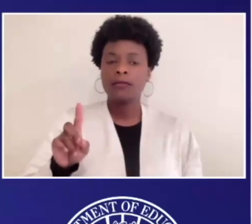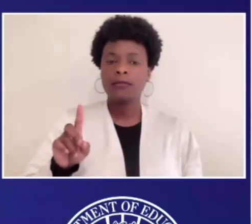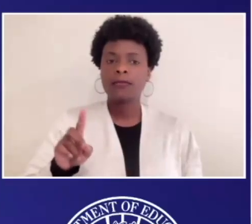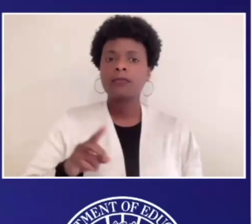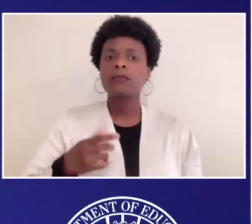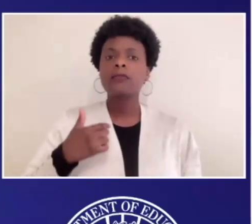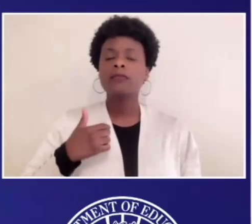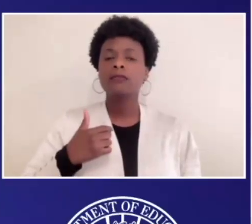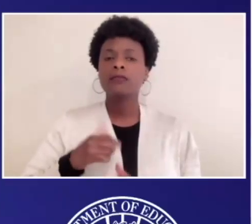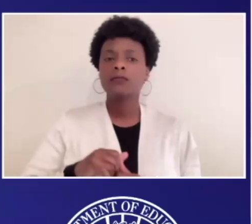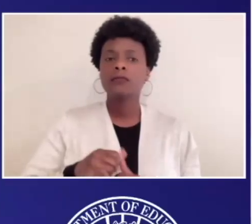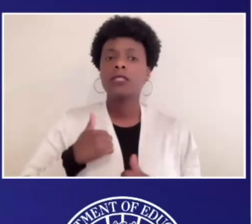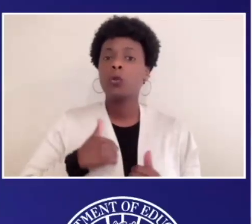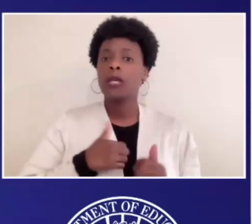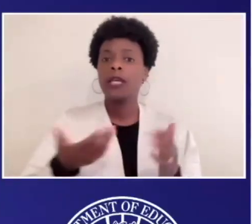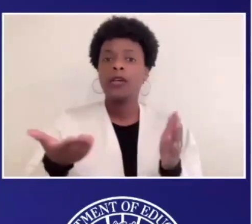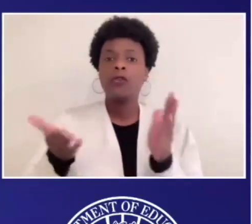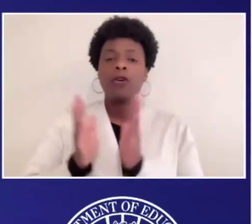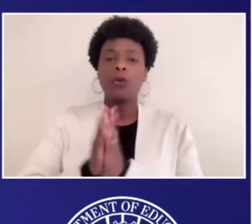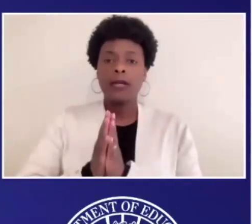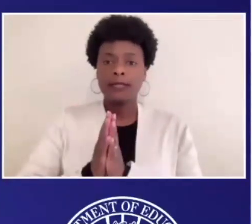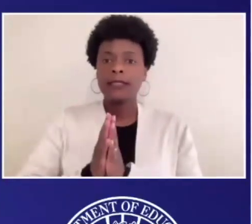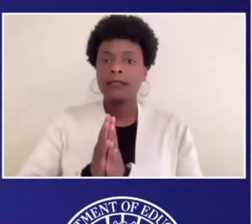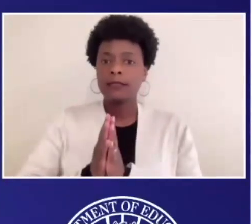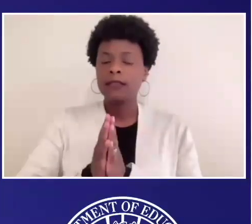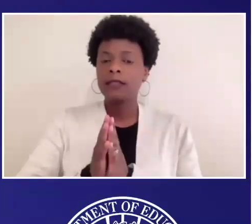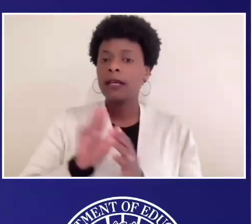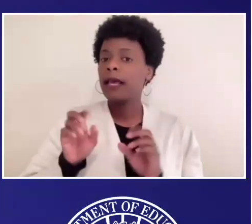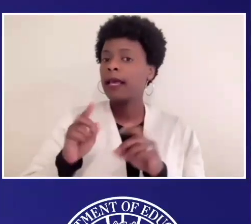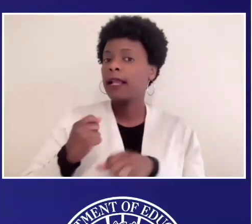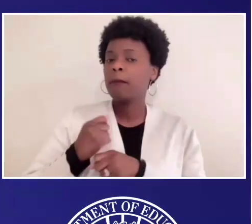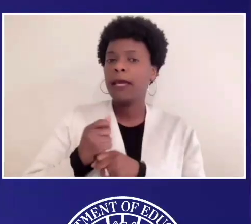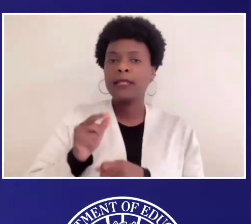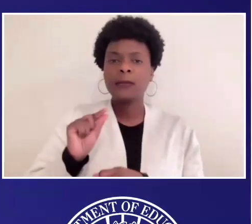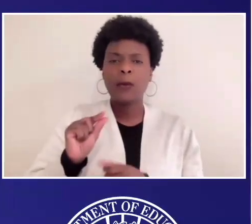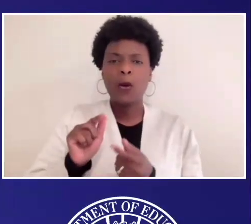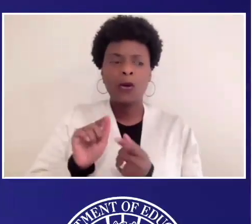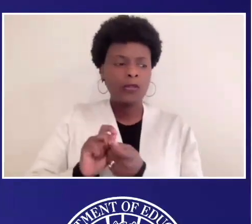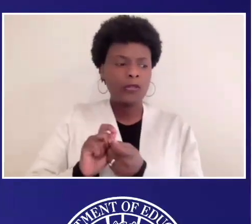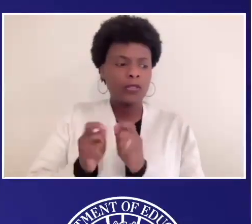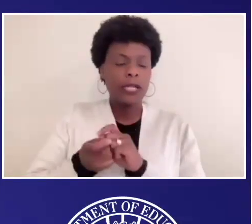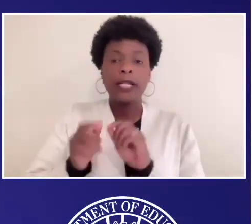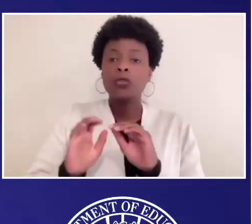we had requested that the Department make a small tweak to clarify that the payment cap